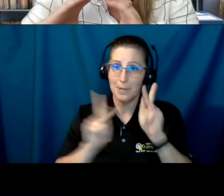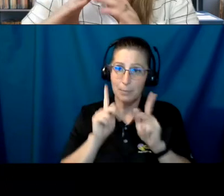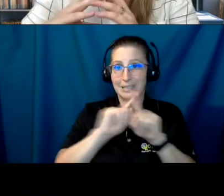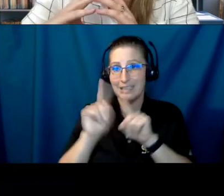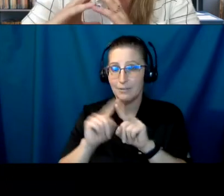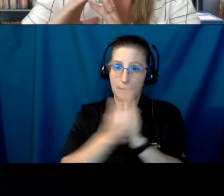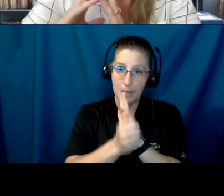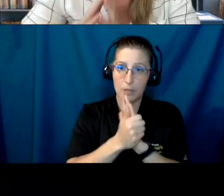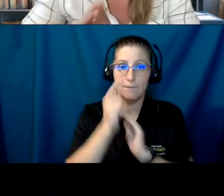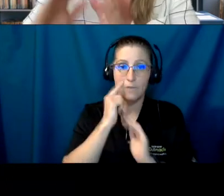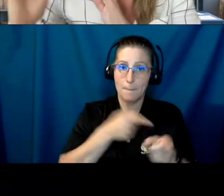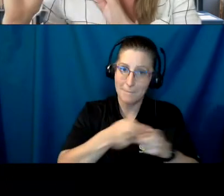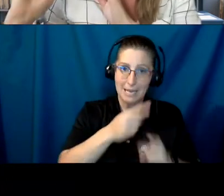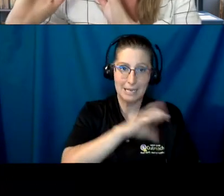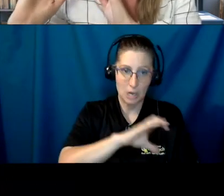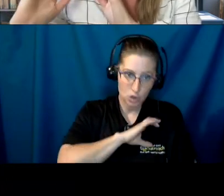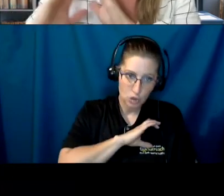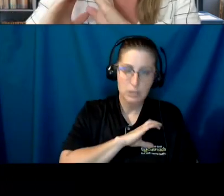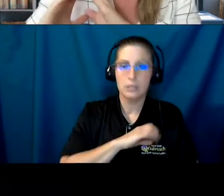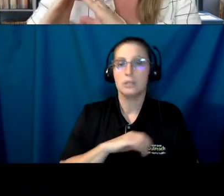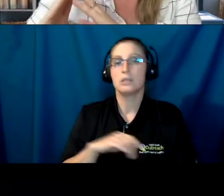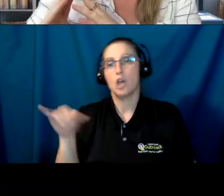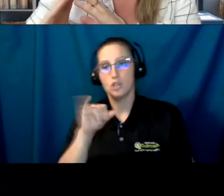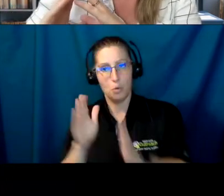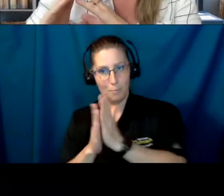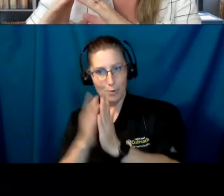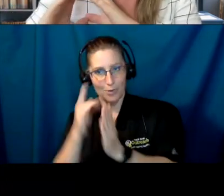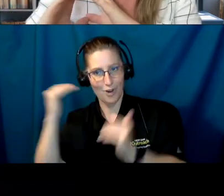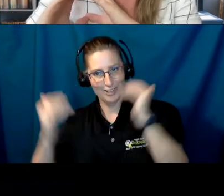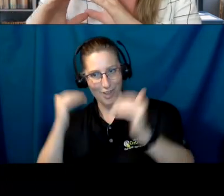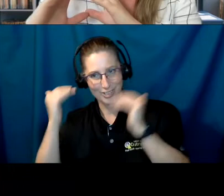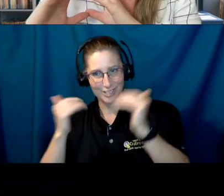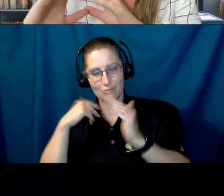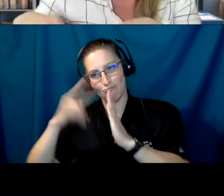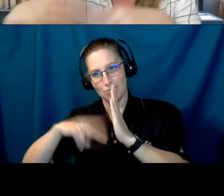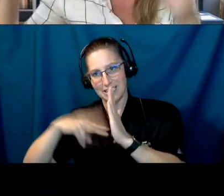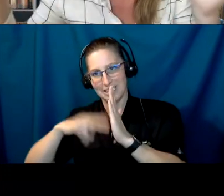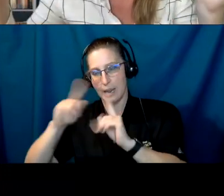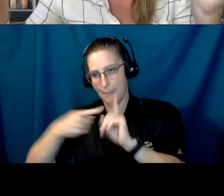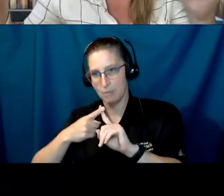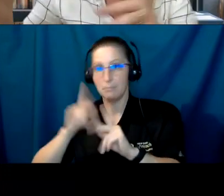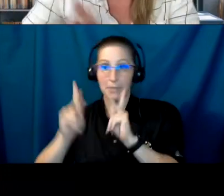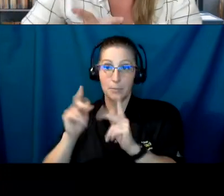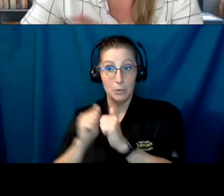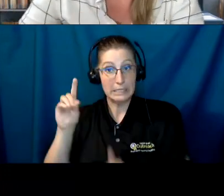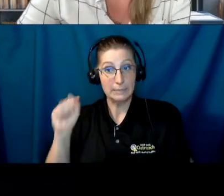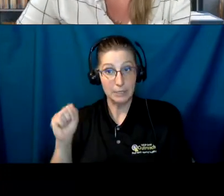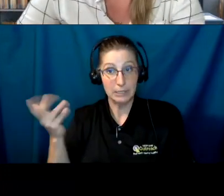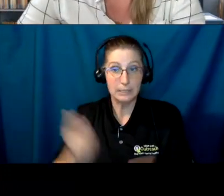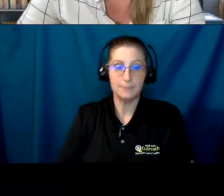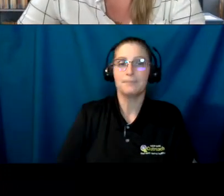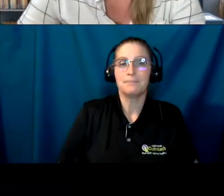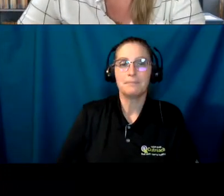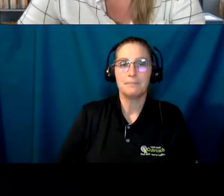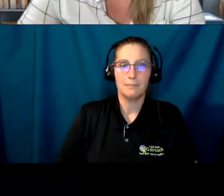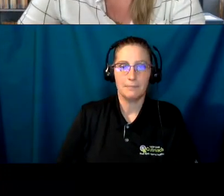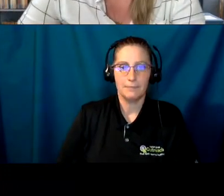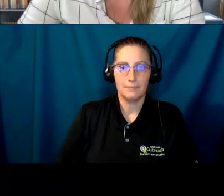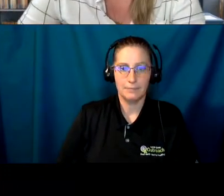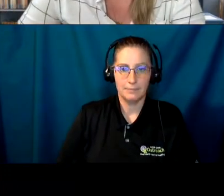as the main characters and books for adults to read about people with disabilities. In